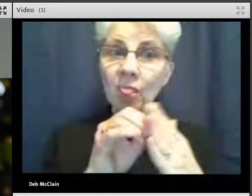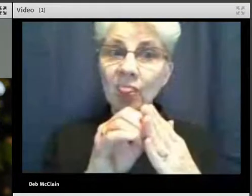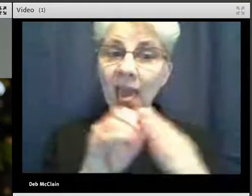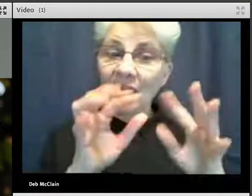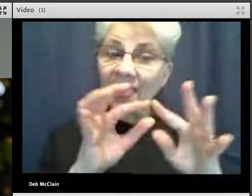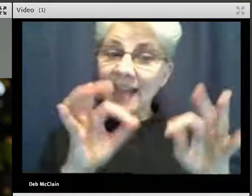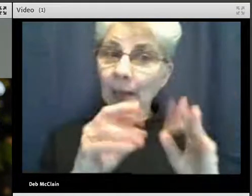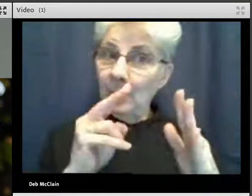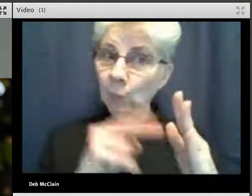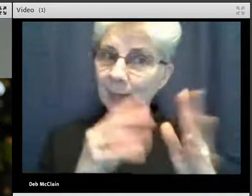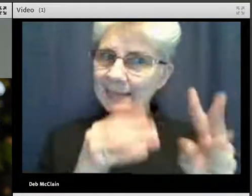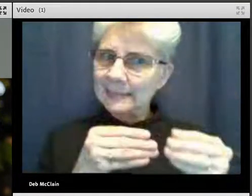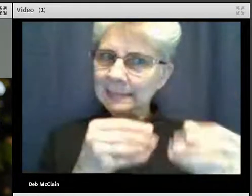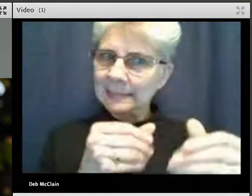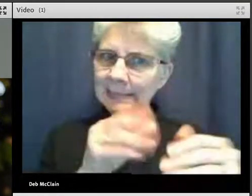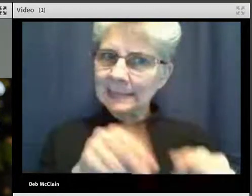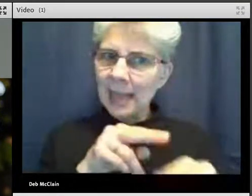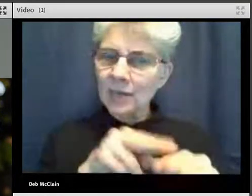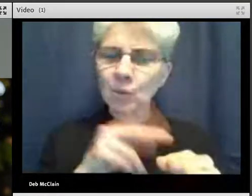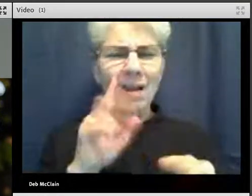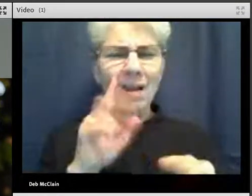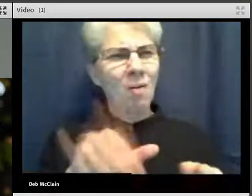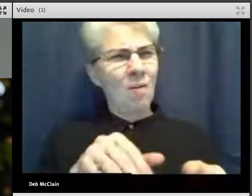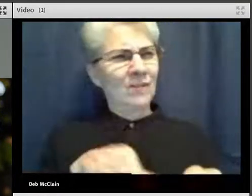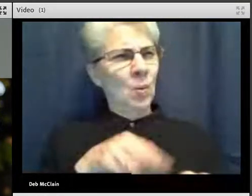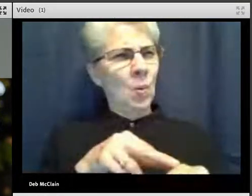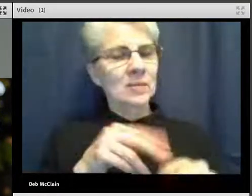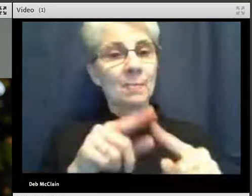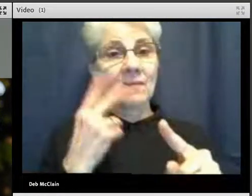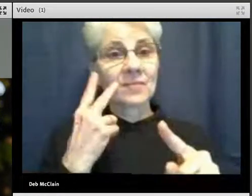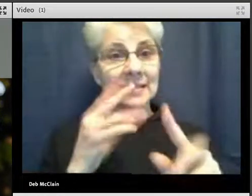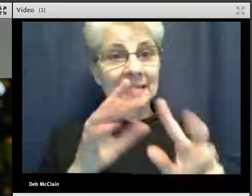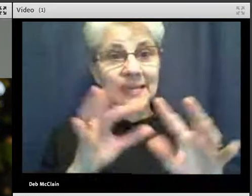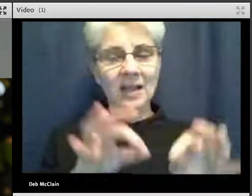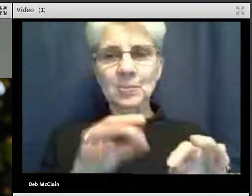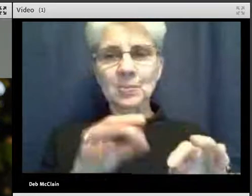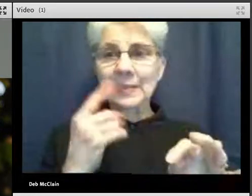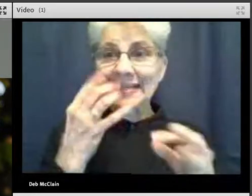to make sure that the document reads naturally. You think, "Of course it will." But I have seen documents